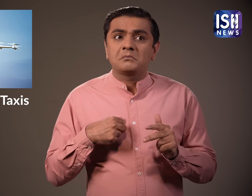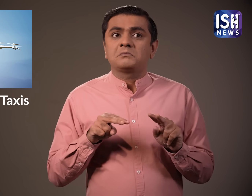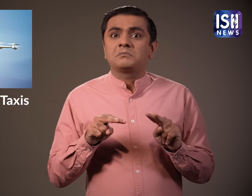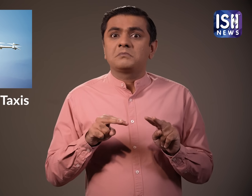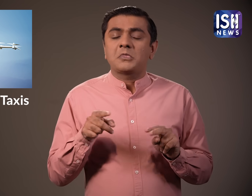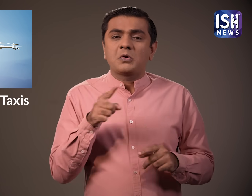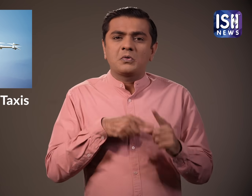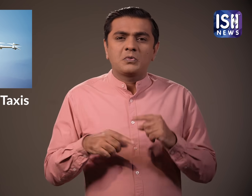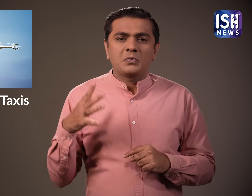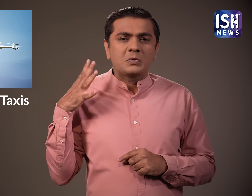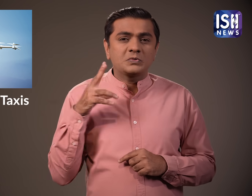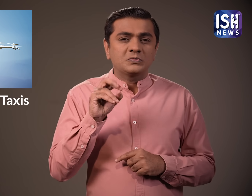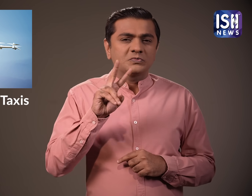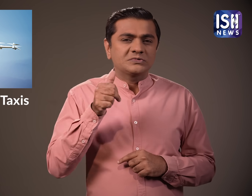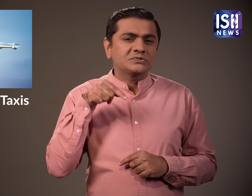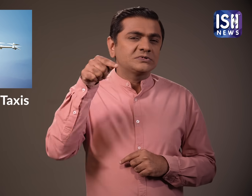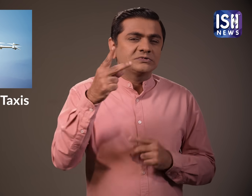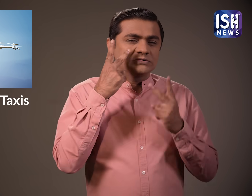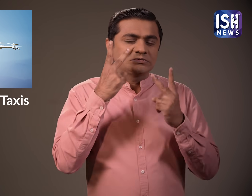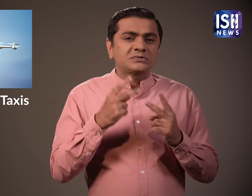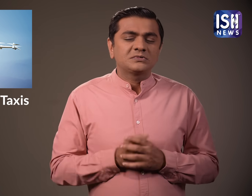Very surprising! We will have to wait for 2026!